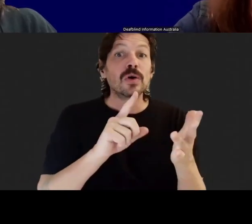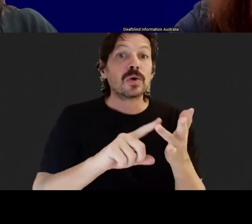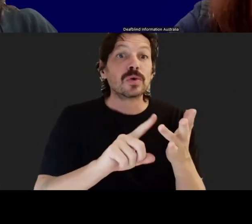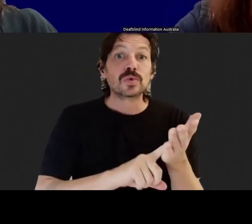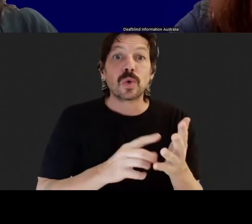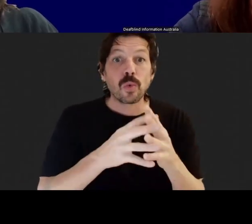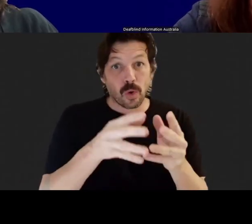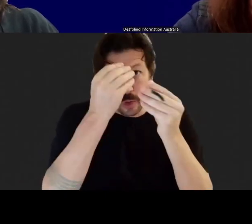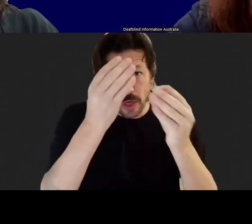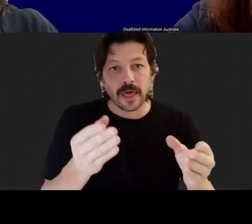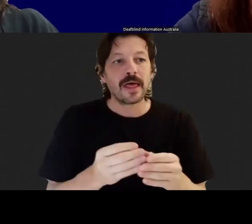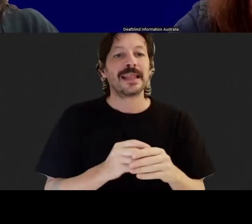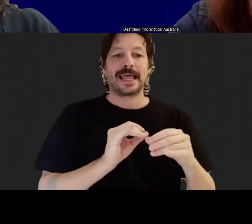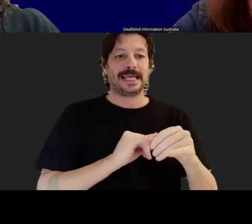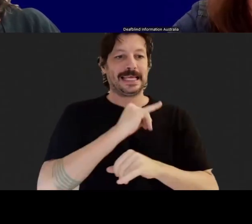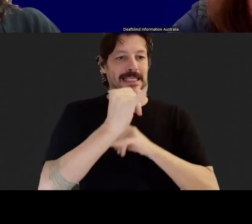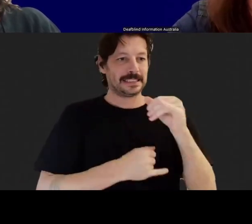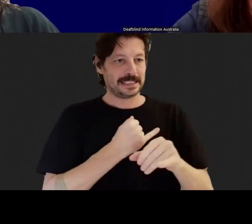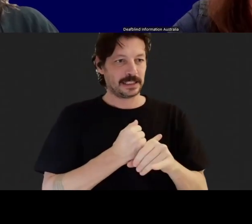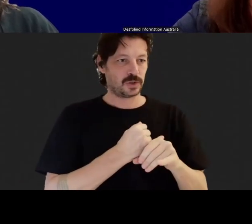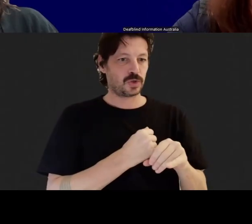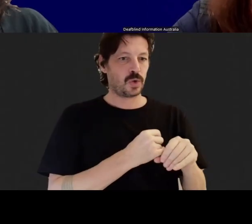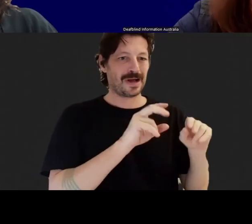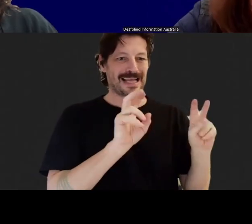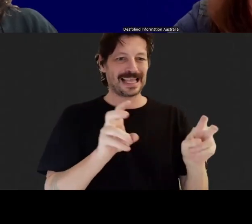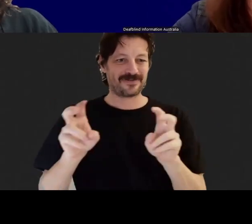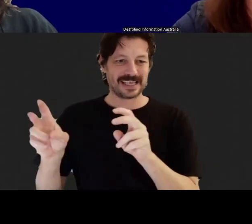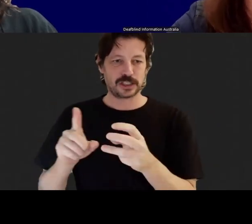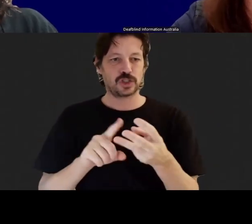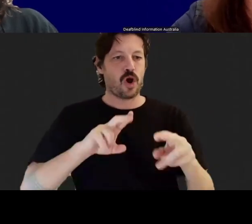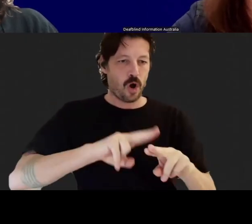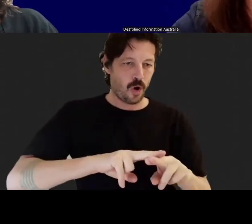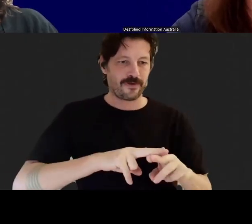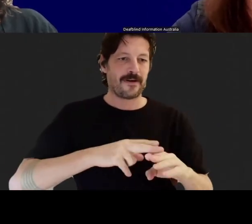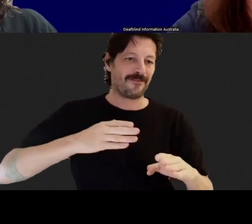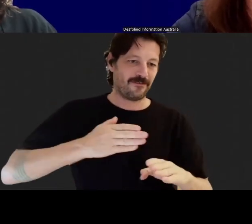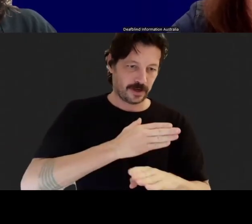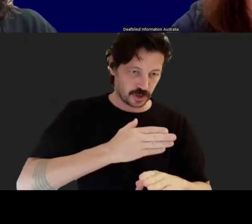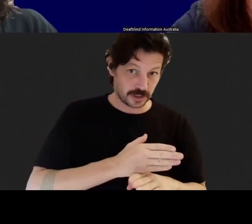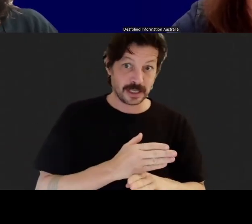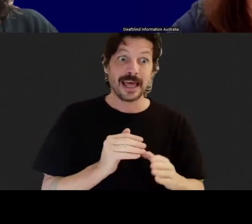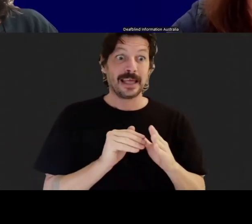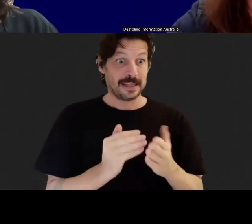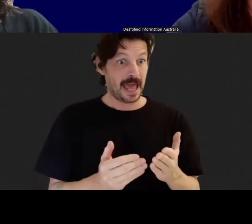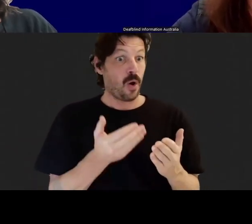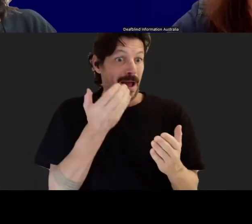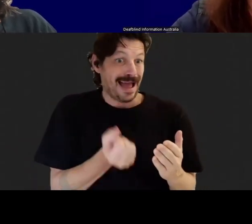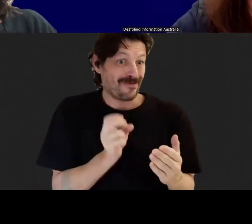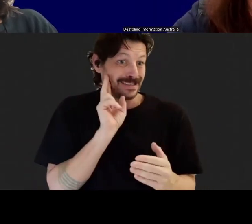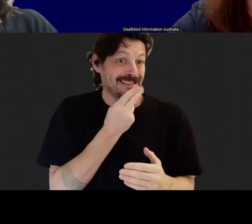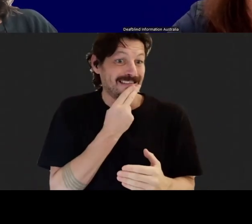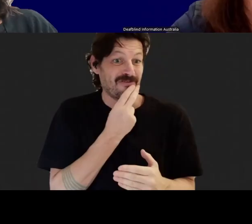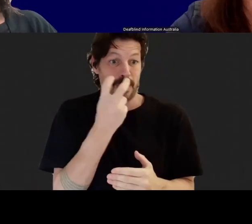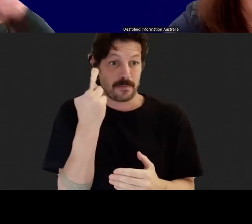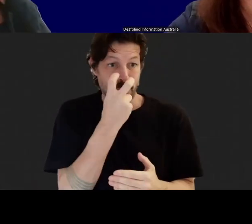International Classification of Functioning, we now have a deafblind core set which is a very